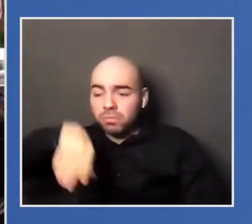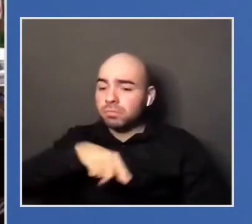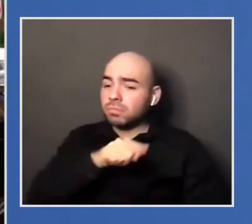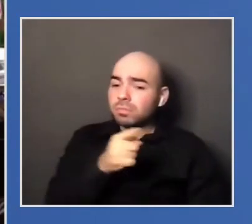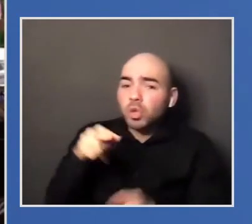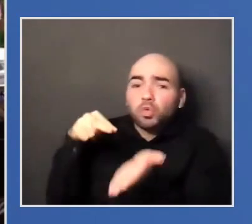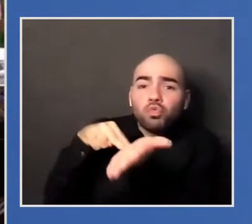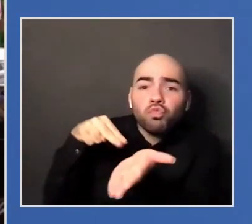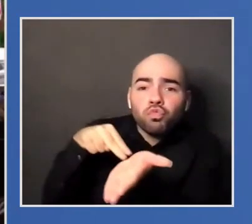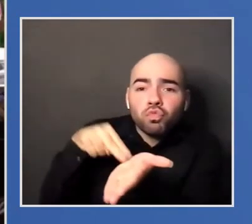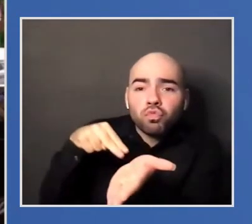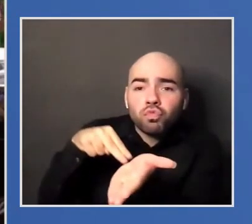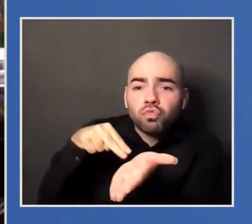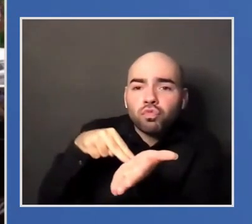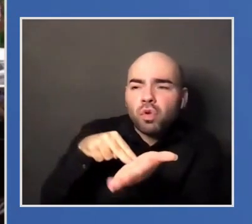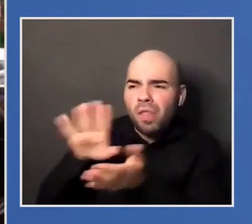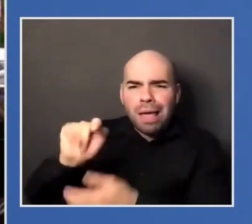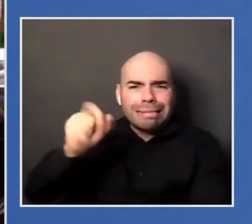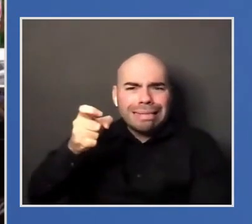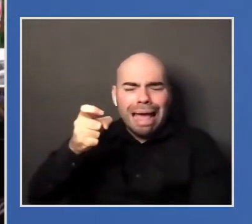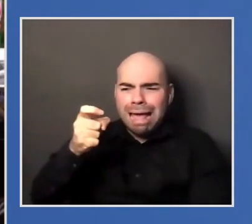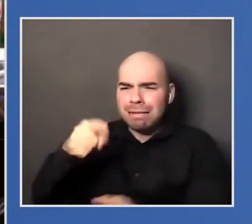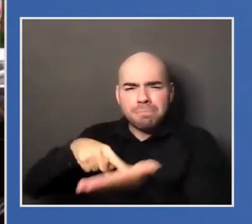CHOOSE UNITY OVER DIVISION. AND WE CHOOSE SCIENCE OVER